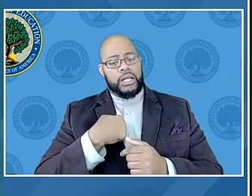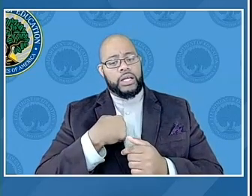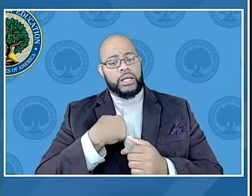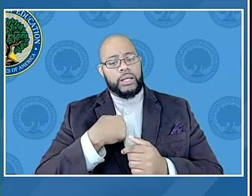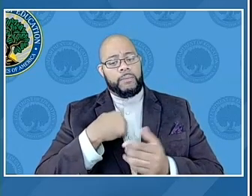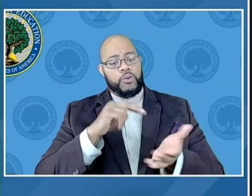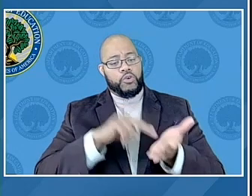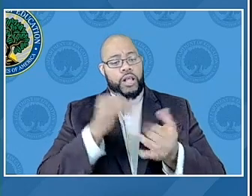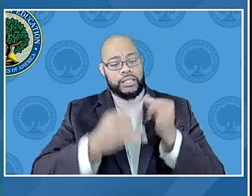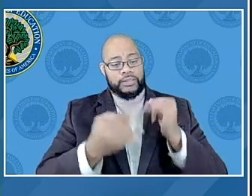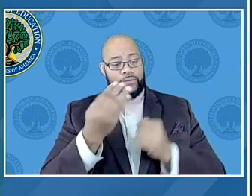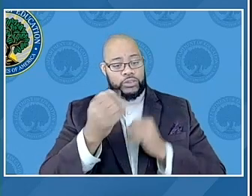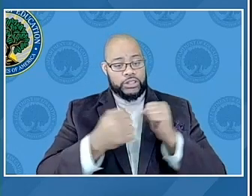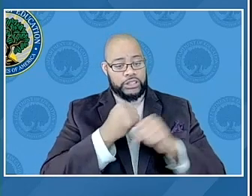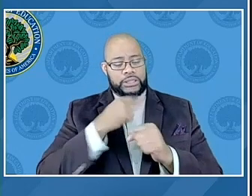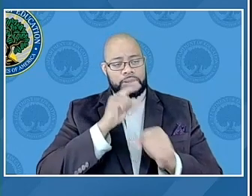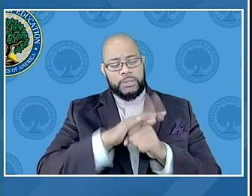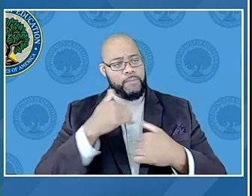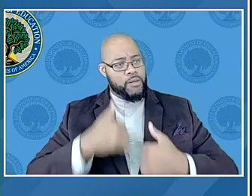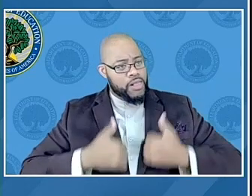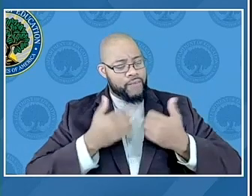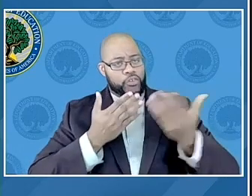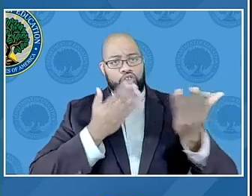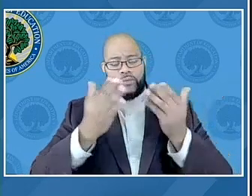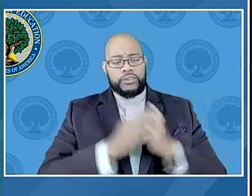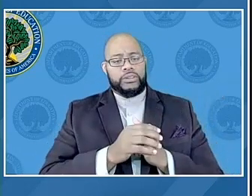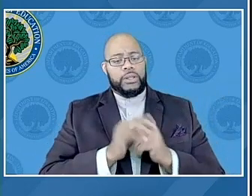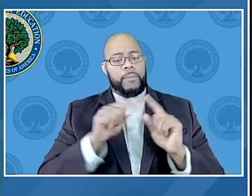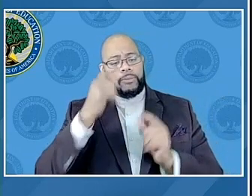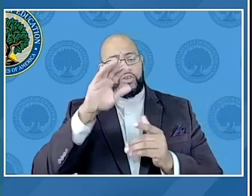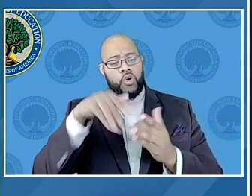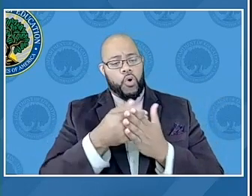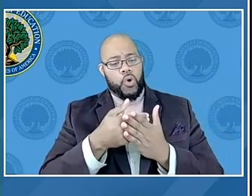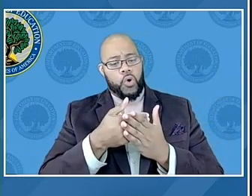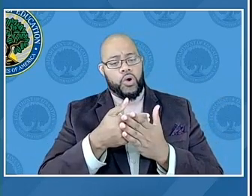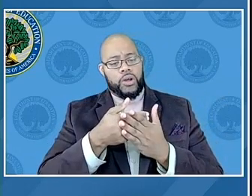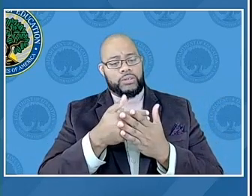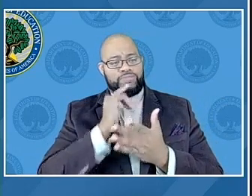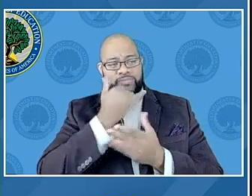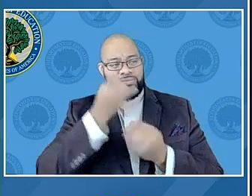and I have dedicated my life to service, but due to all the information and confusion over the years, I have not been